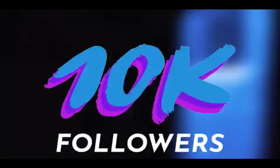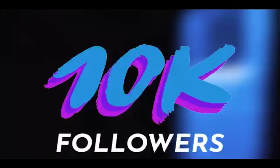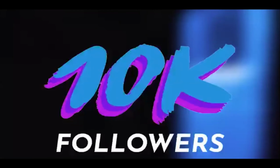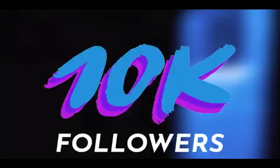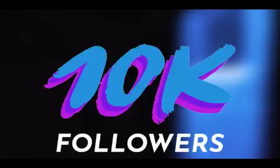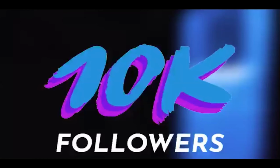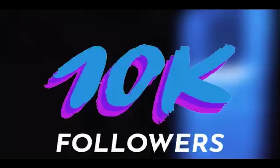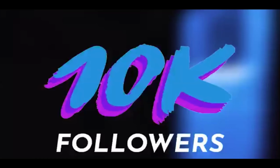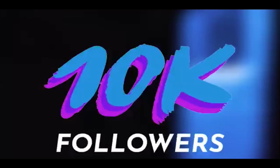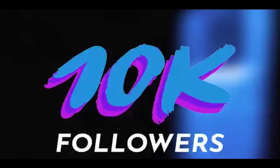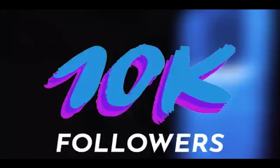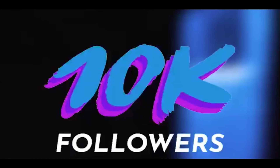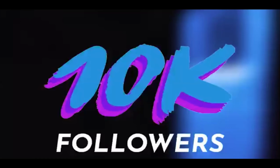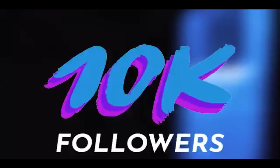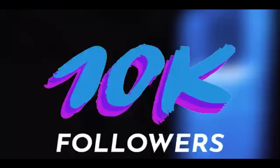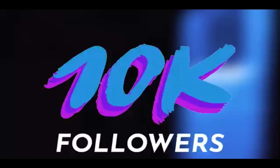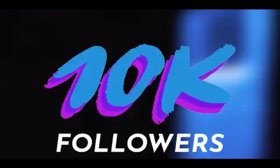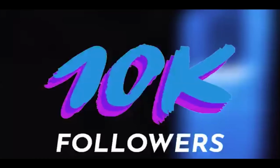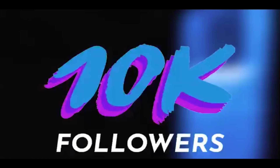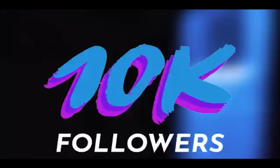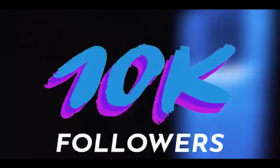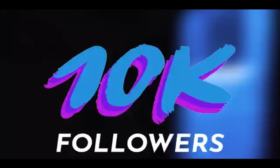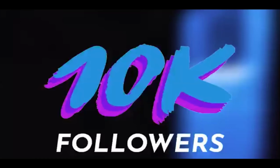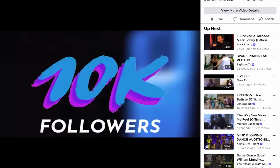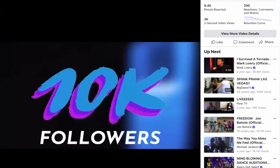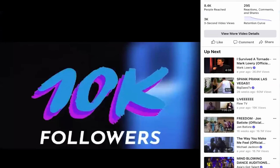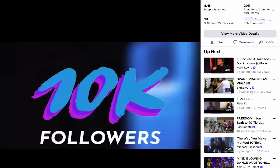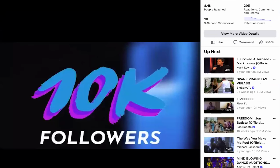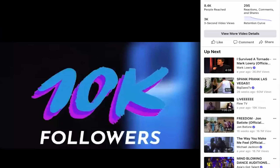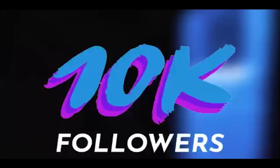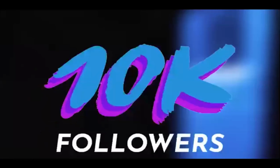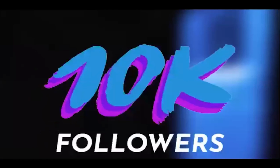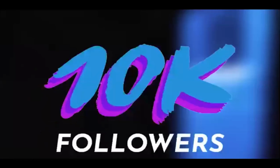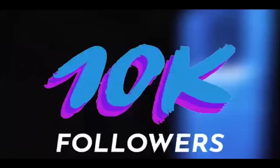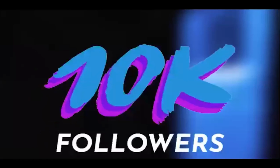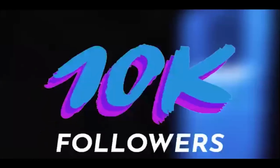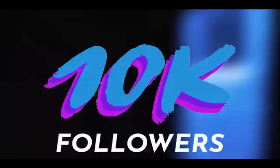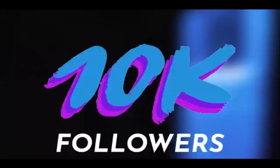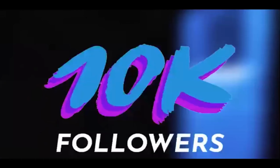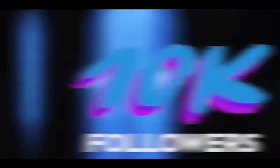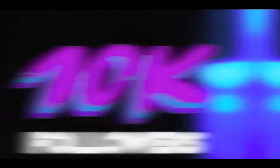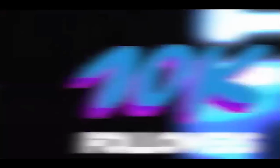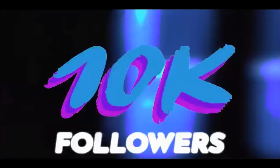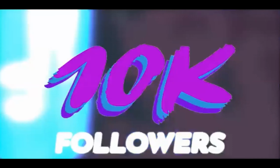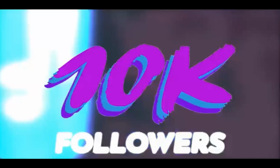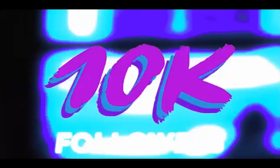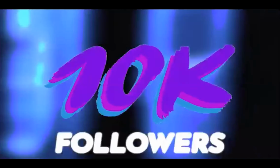Okay. I guess I'll go ahead and hit play. Or show this.